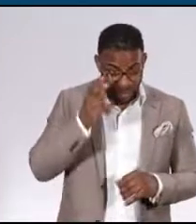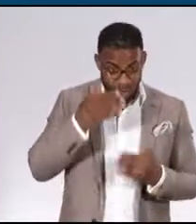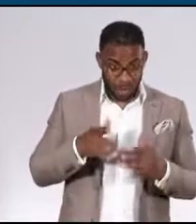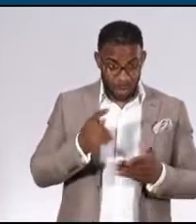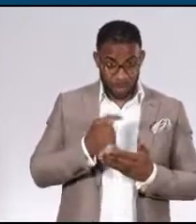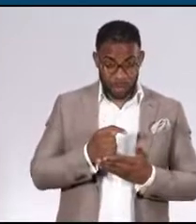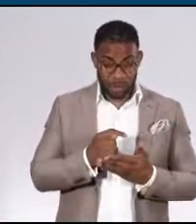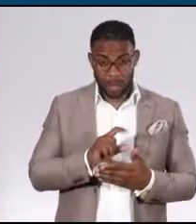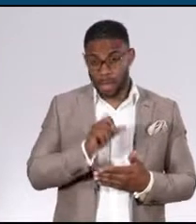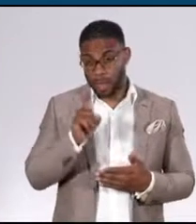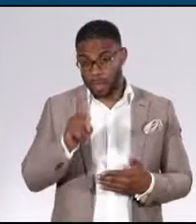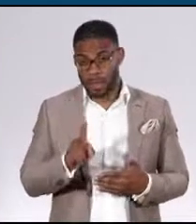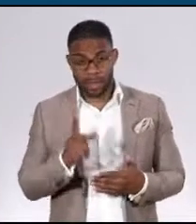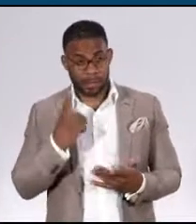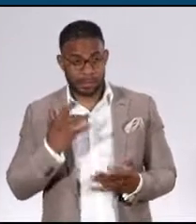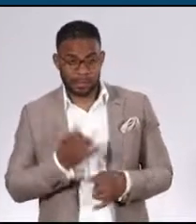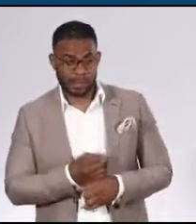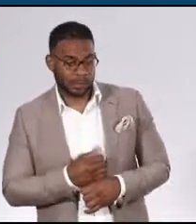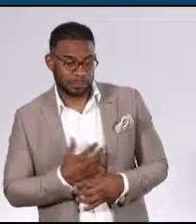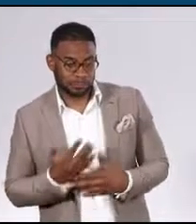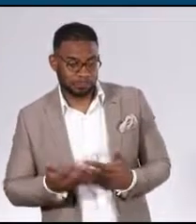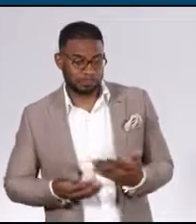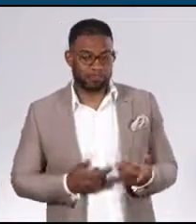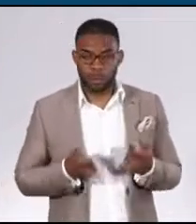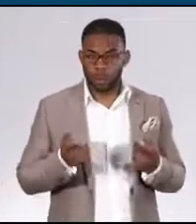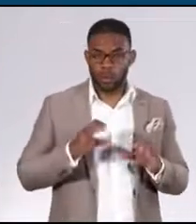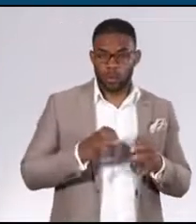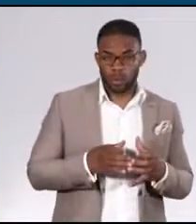Other half just get sort of a control group. And we see what happens.